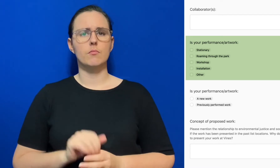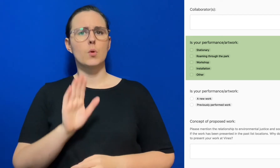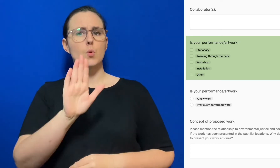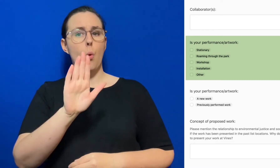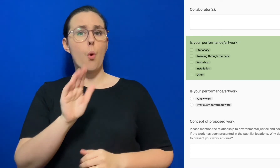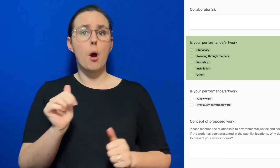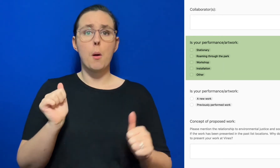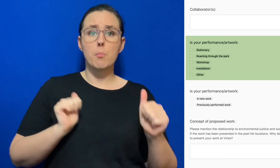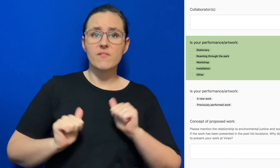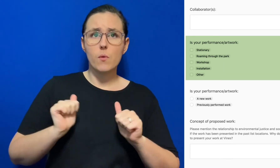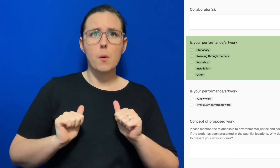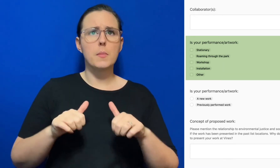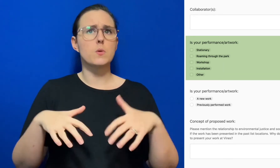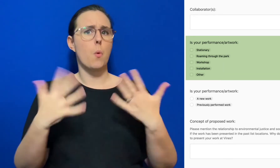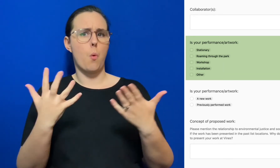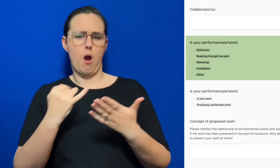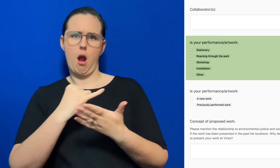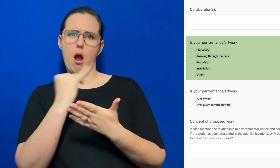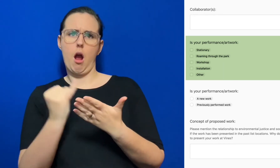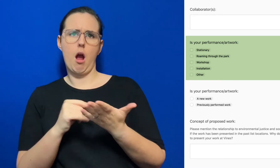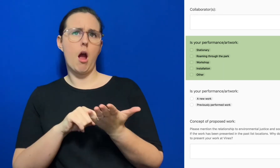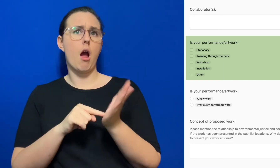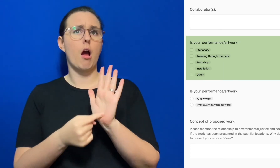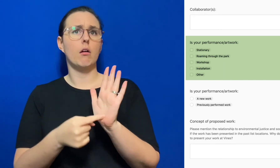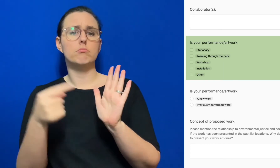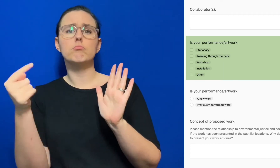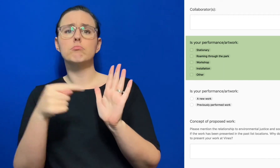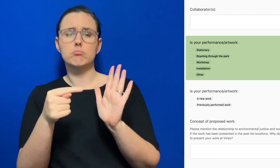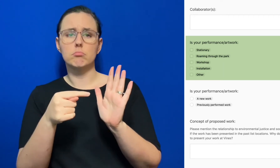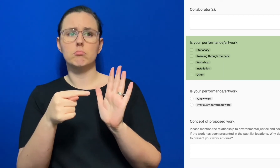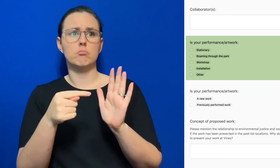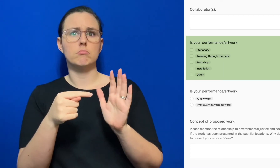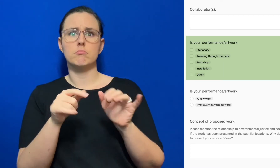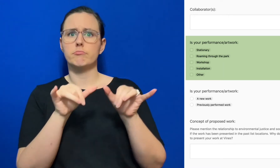Is your performance/artwork: